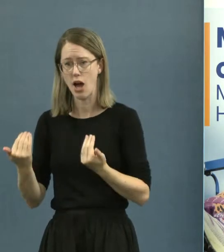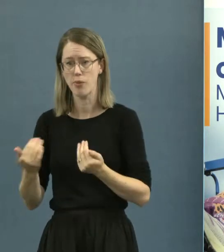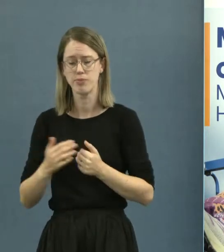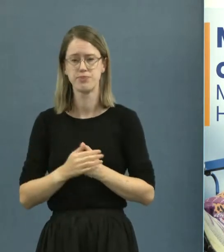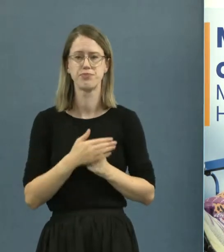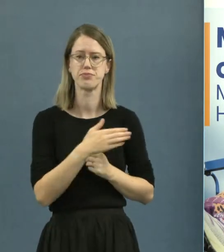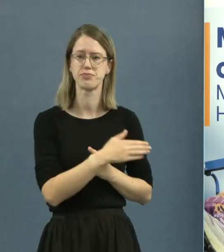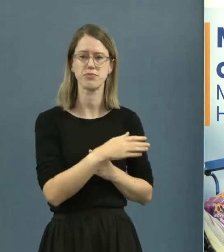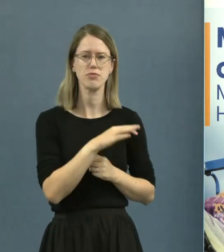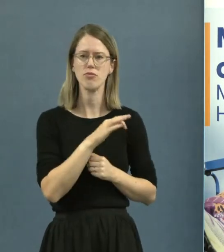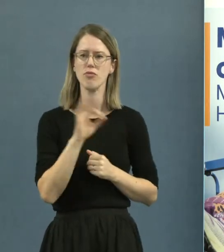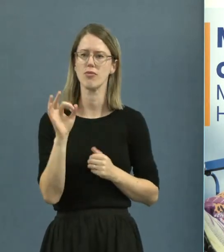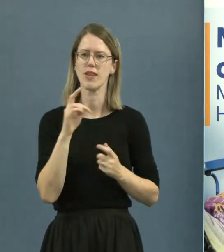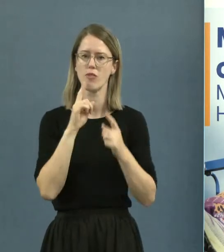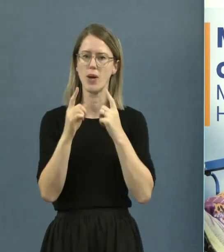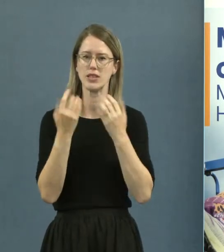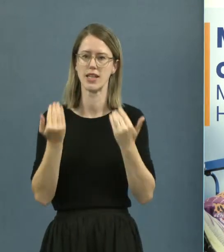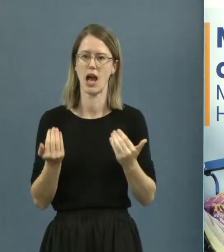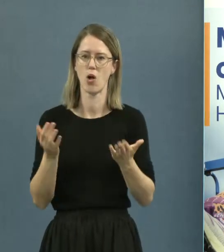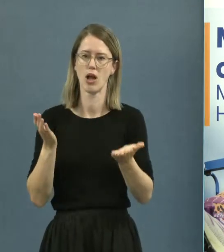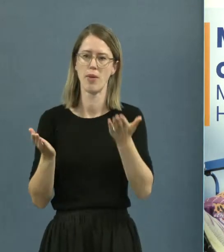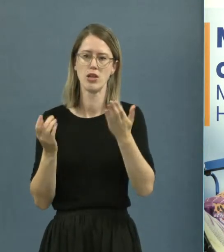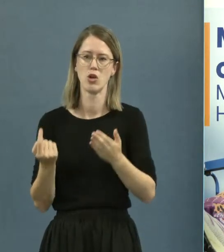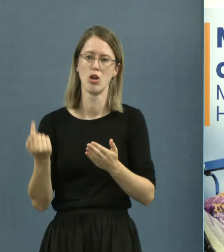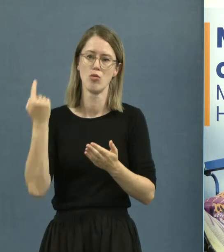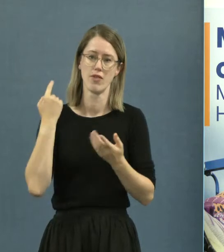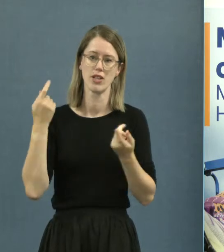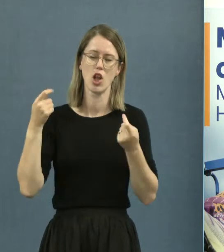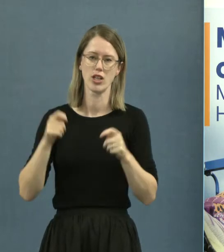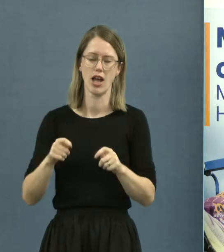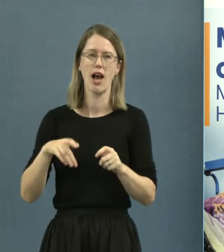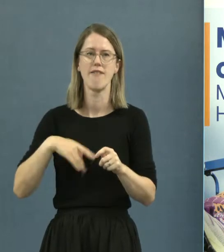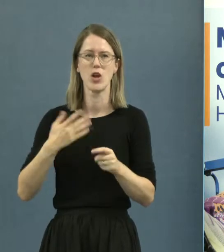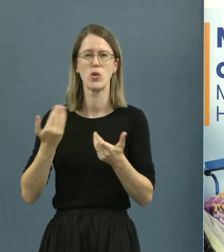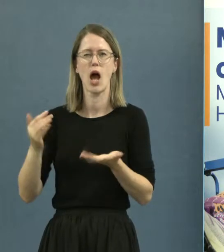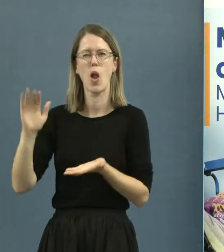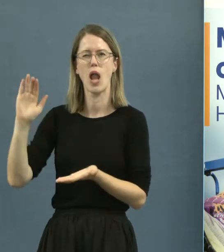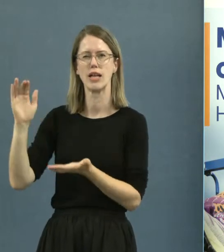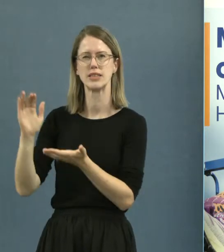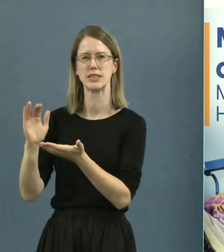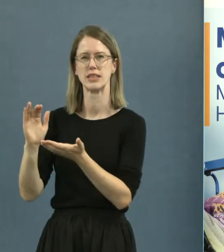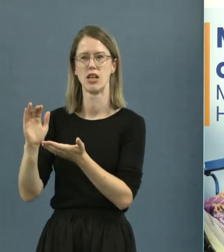as to how it compares to previous lockdowns. I suspect that it's less than previous